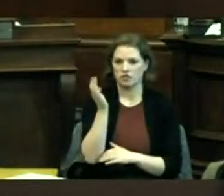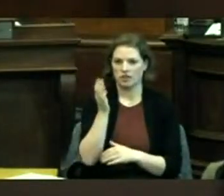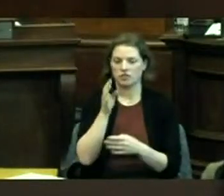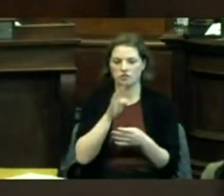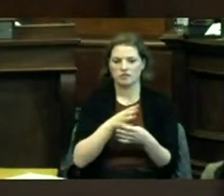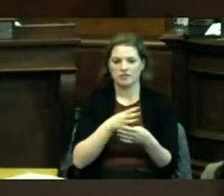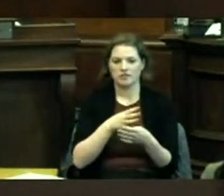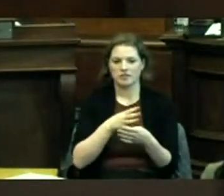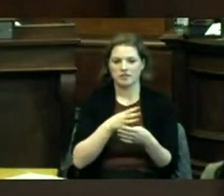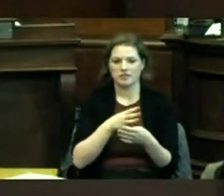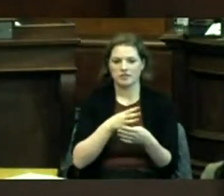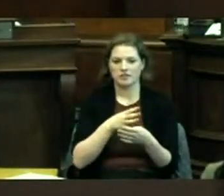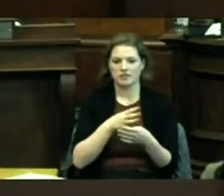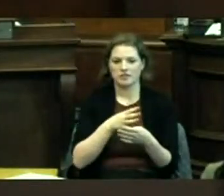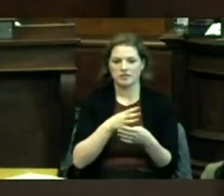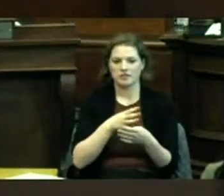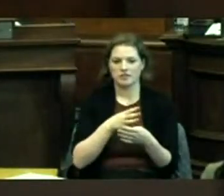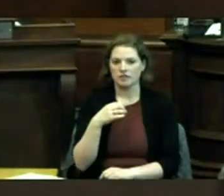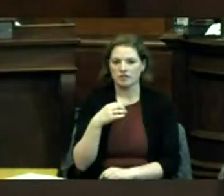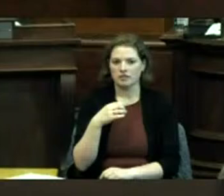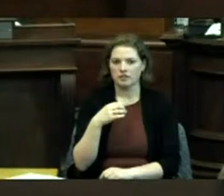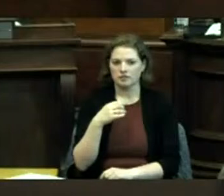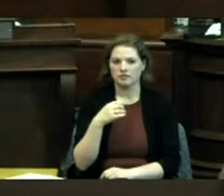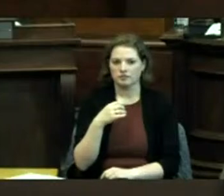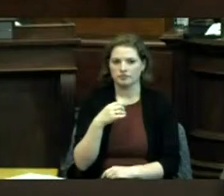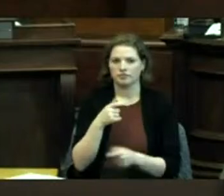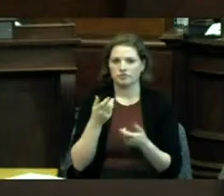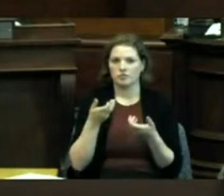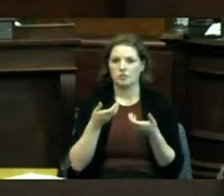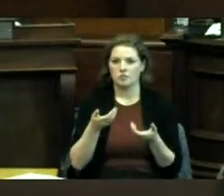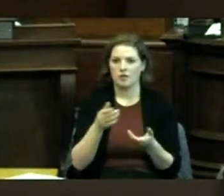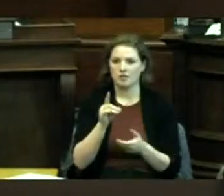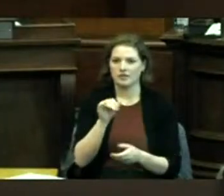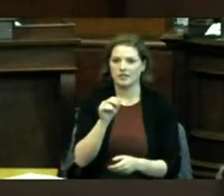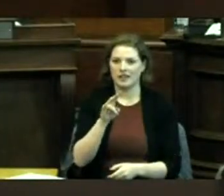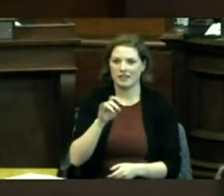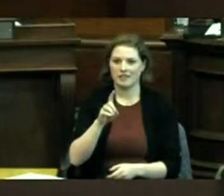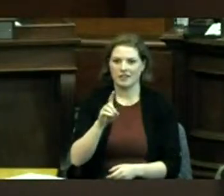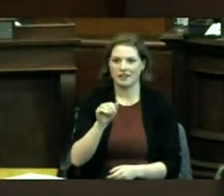or feedback today, we will have one presentation which is